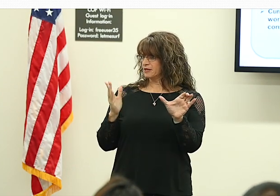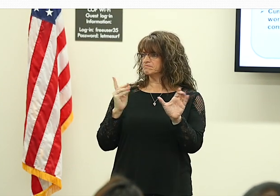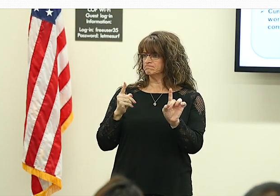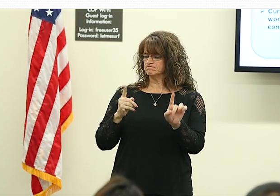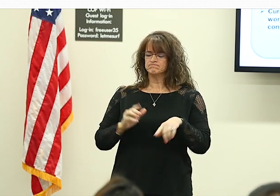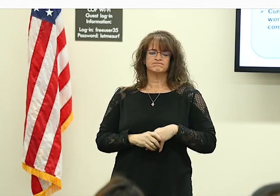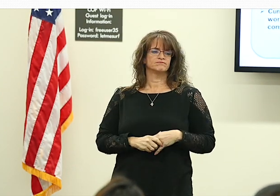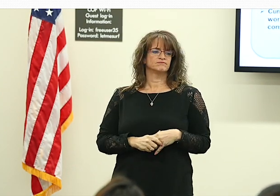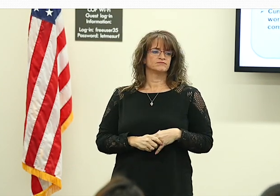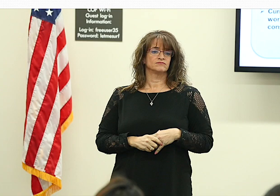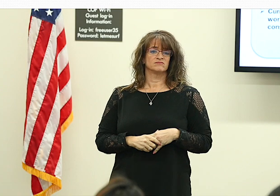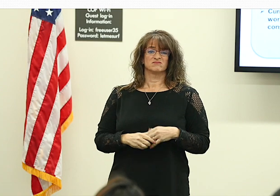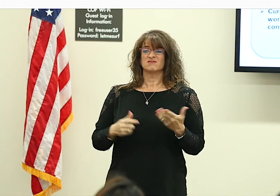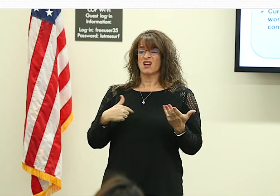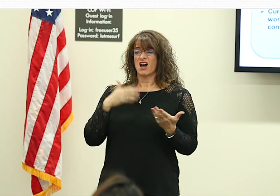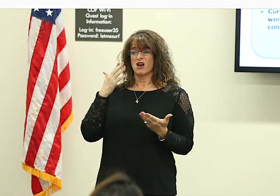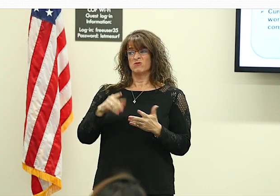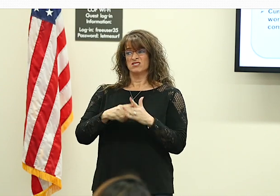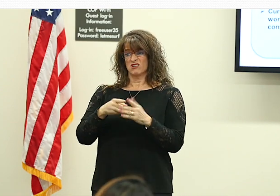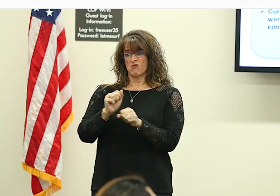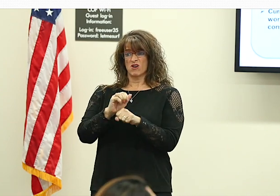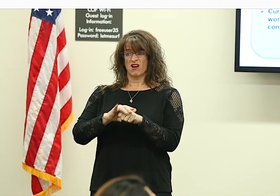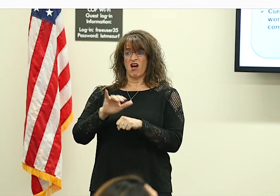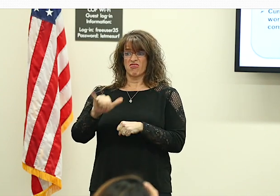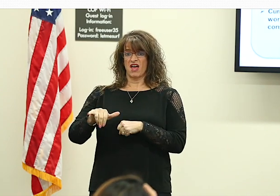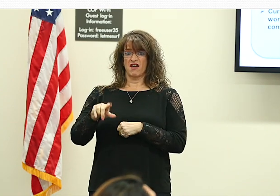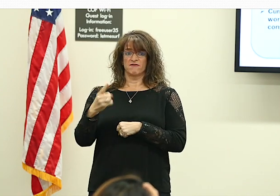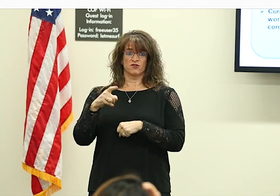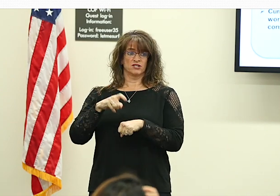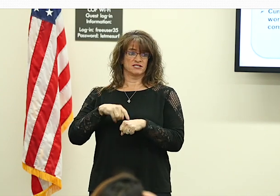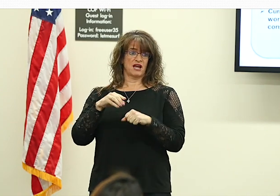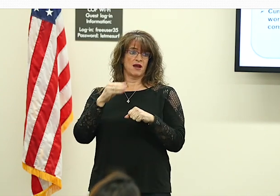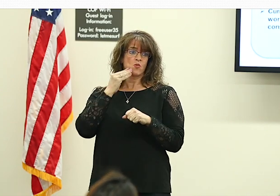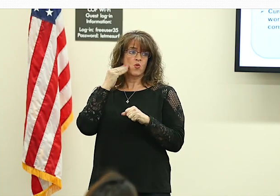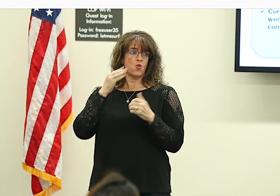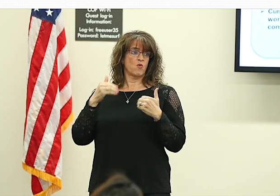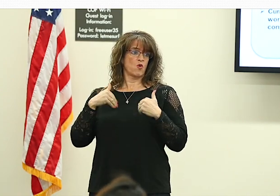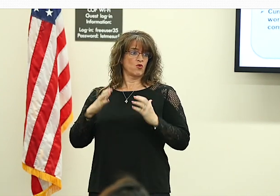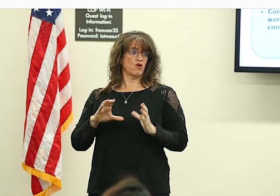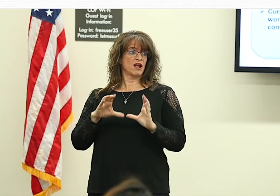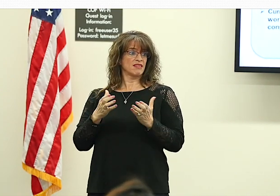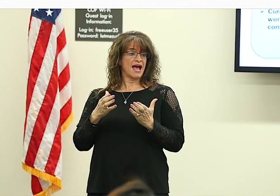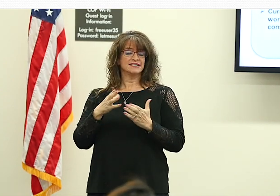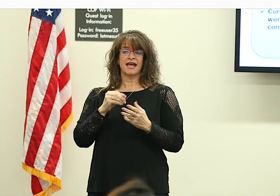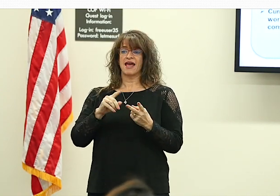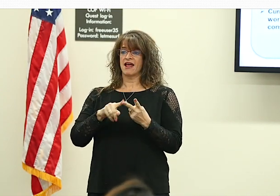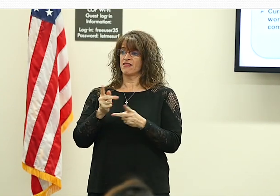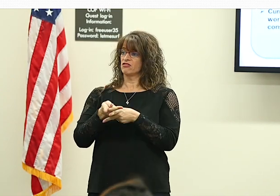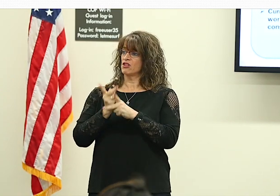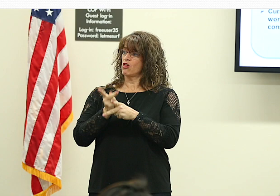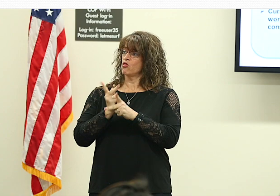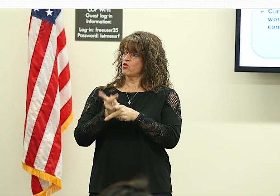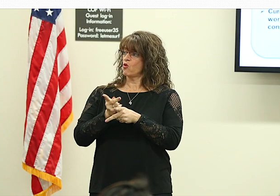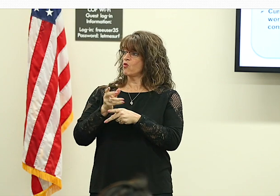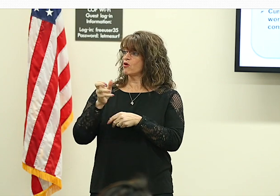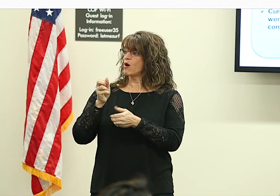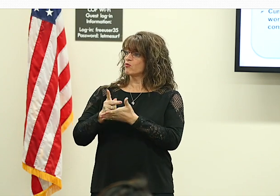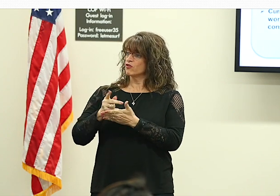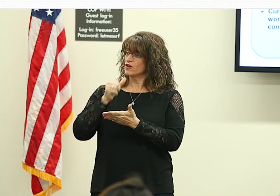I would go ahead and start working on that first time buyer class and the loan approval letter earlier rather than later so that you have it